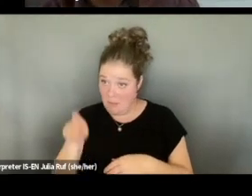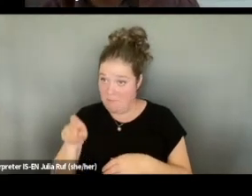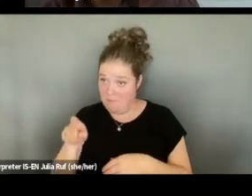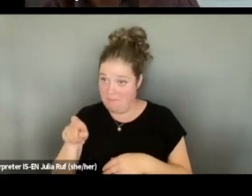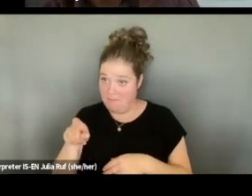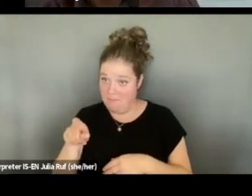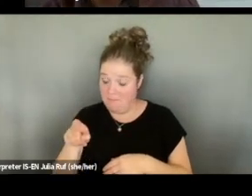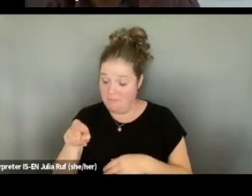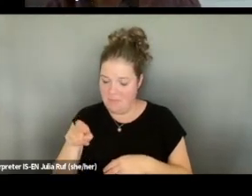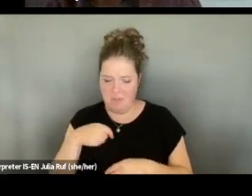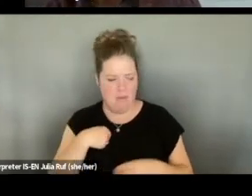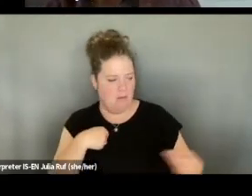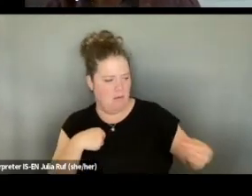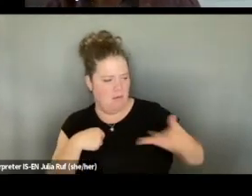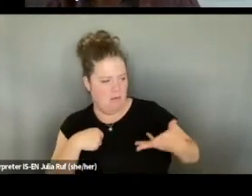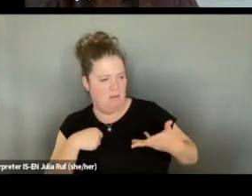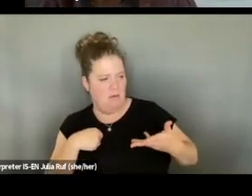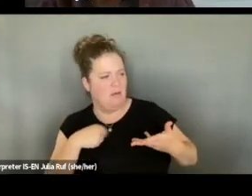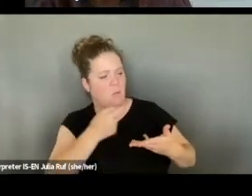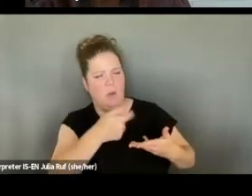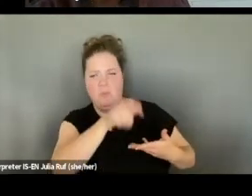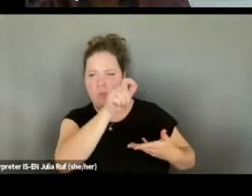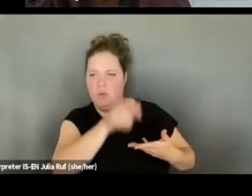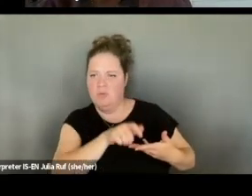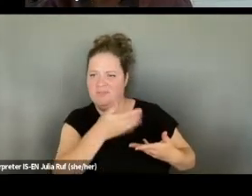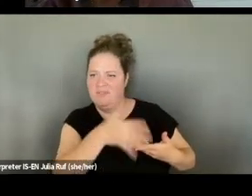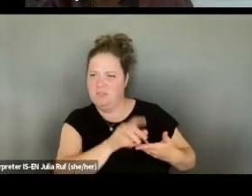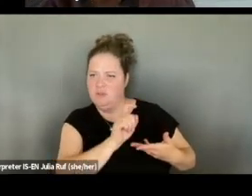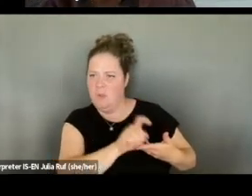So, the feedback automatically can know which is the problematic